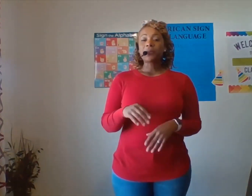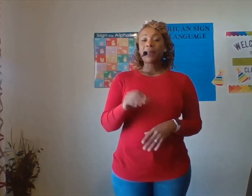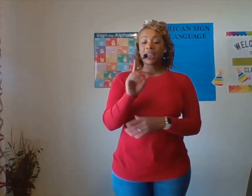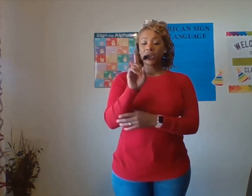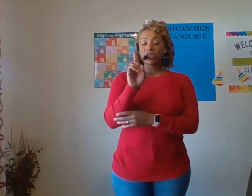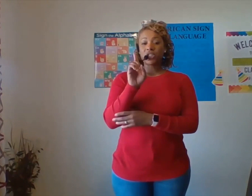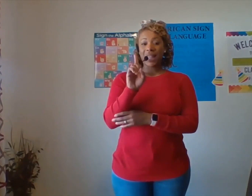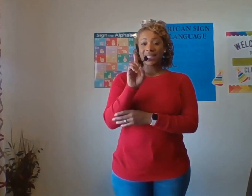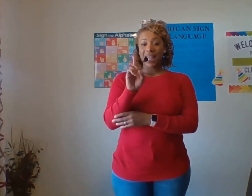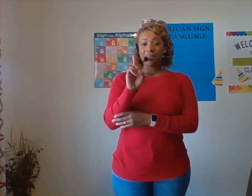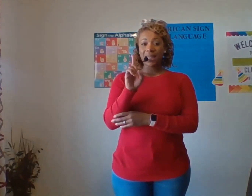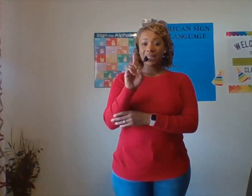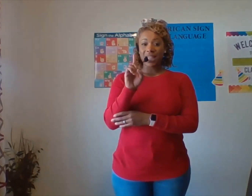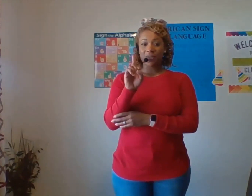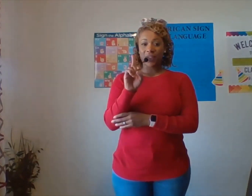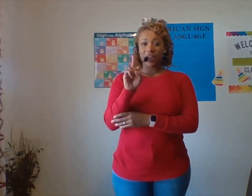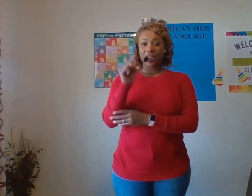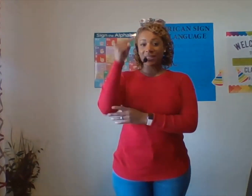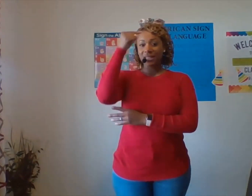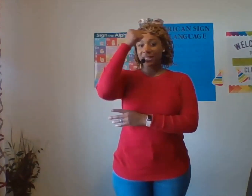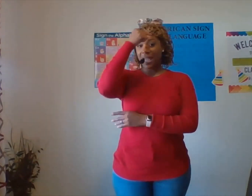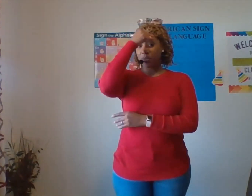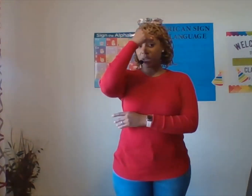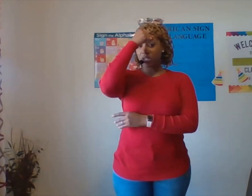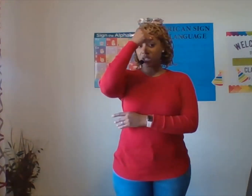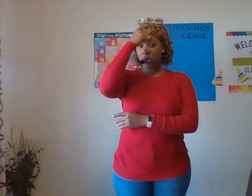for black uses that same index finger and this time you're going to just go